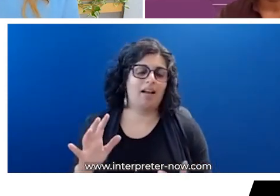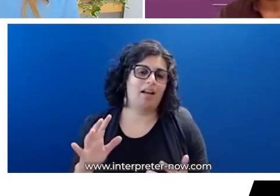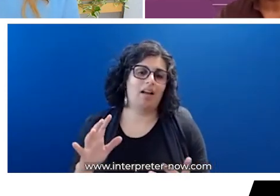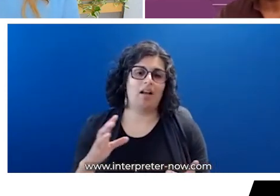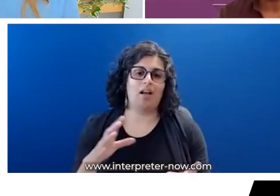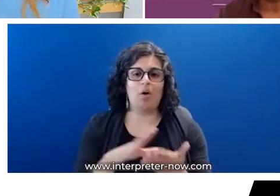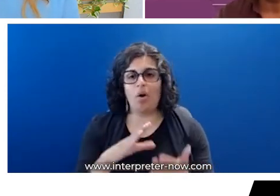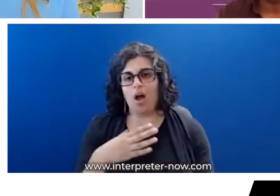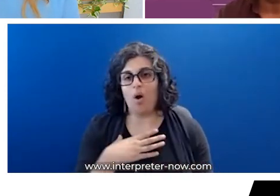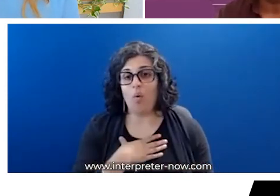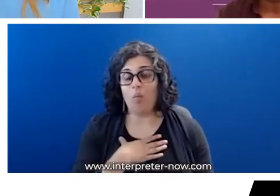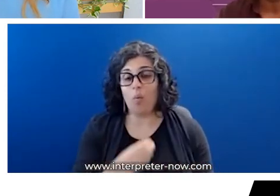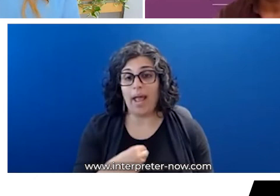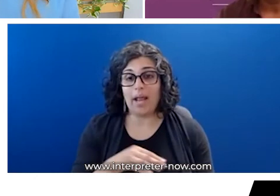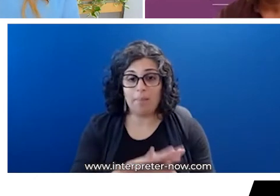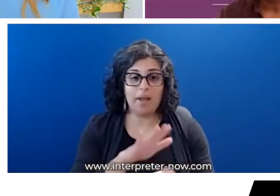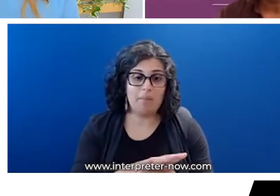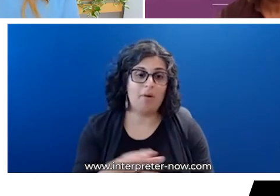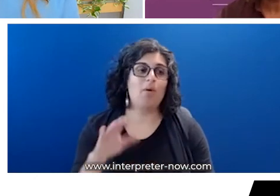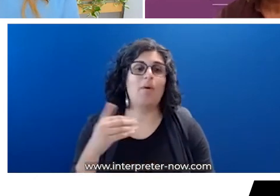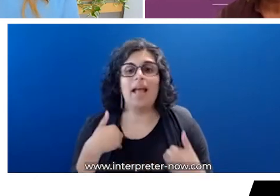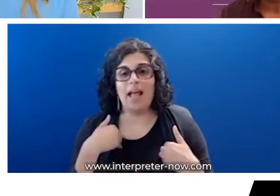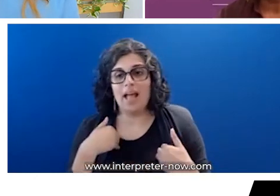We have a vodcast and a podcast, and lots of resources.